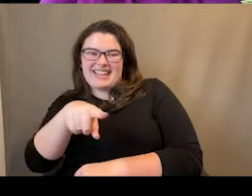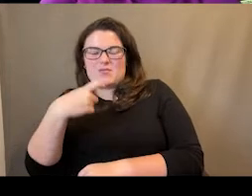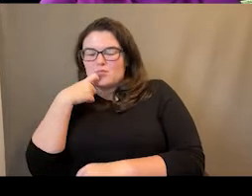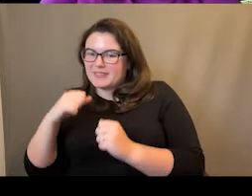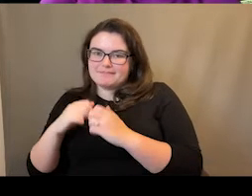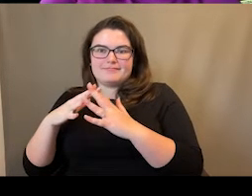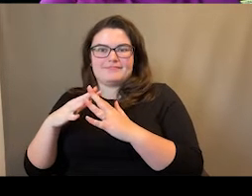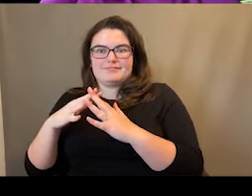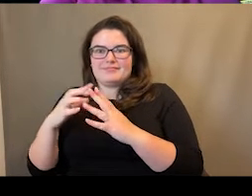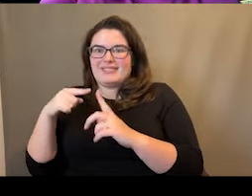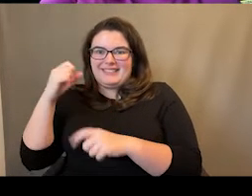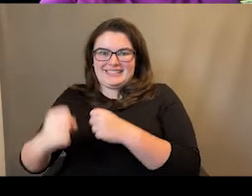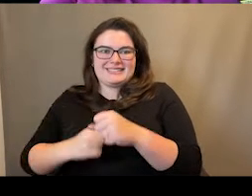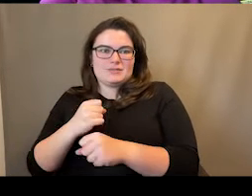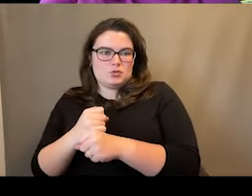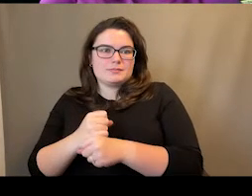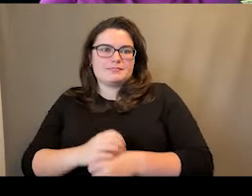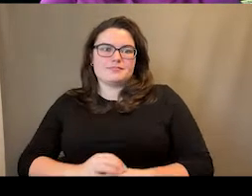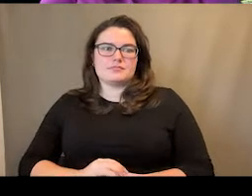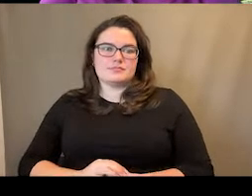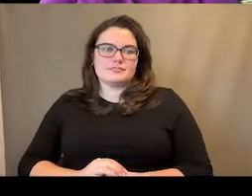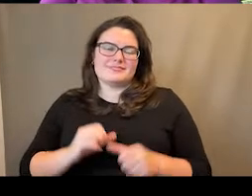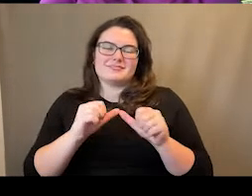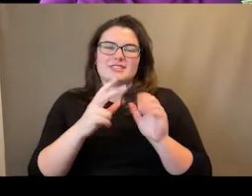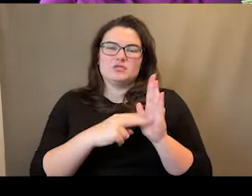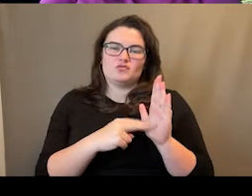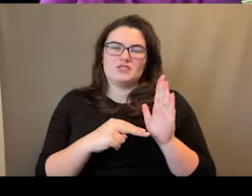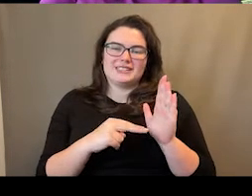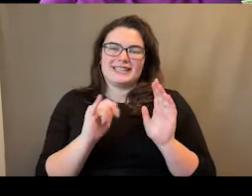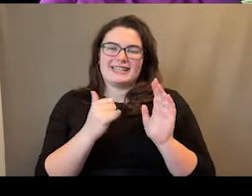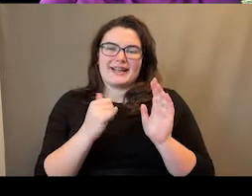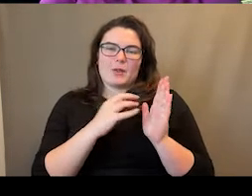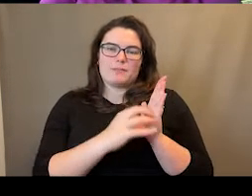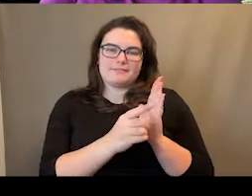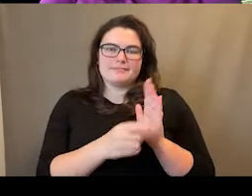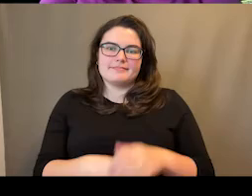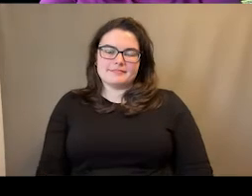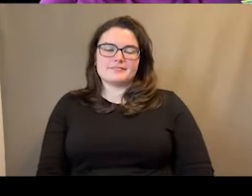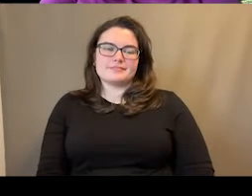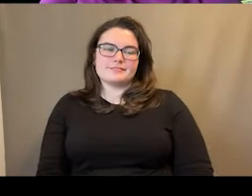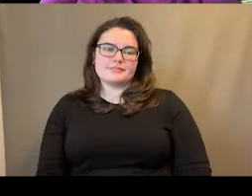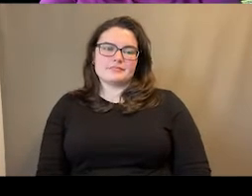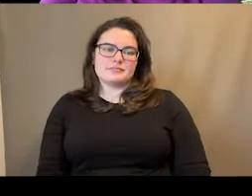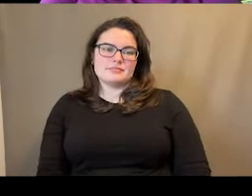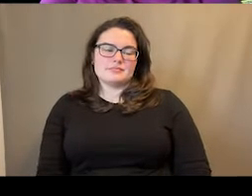the Environment, and society. We have ethical and responsible research. We have the SBE research experiences